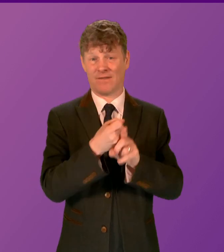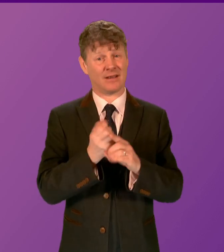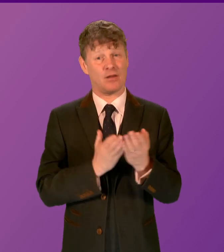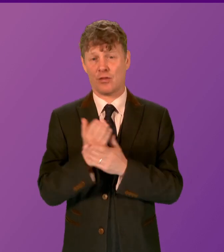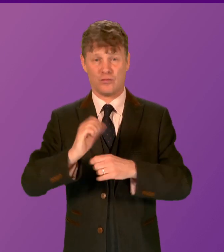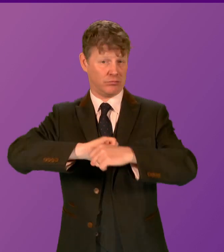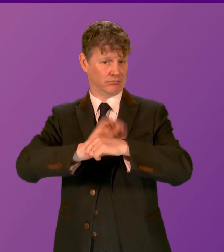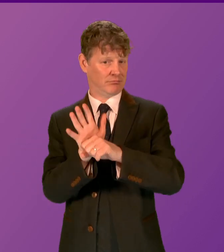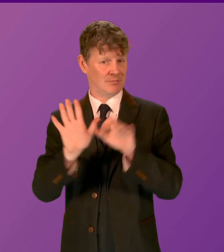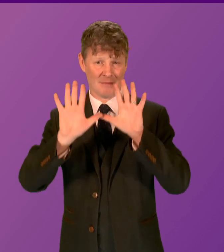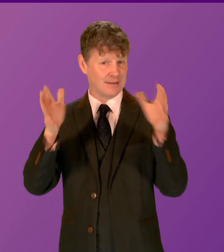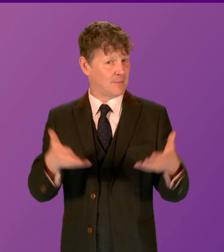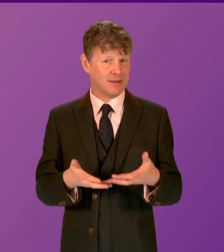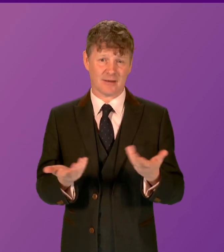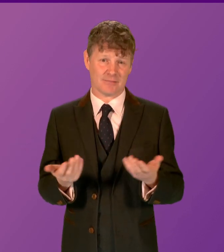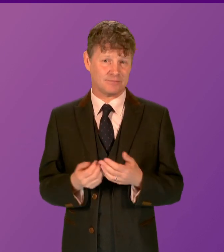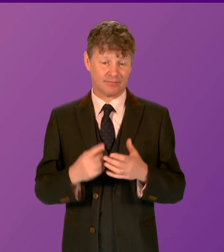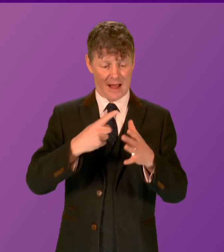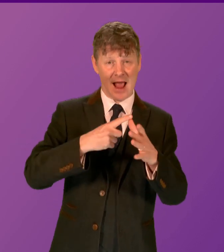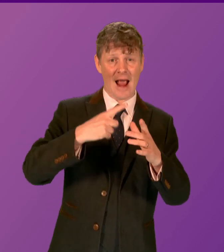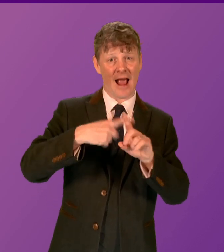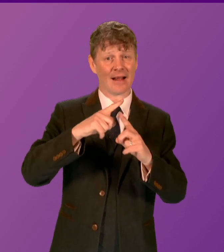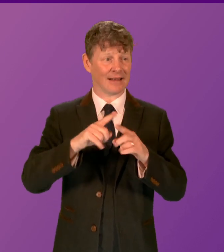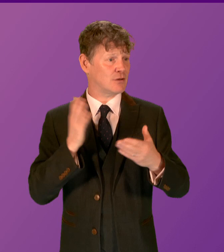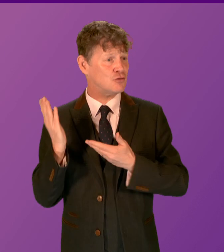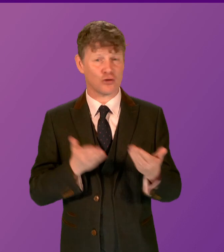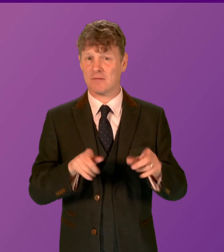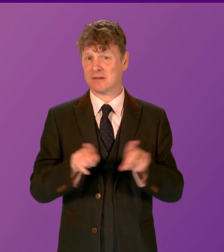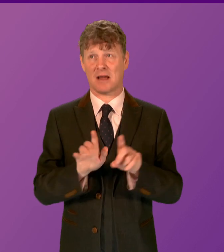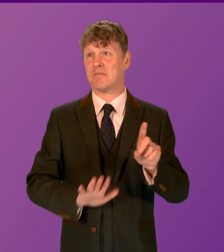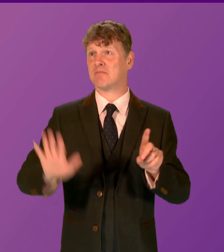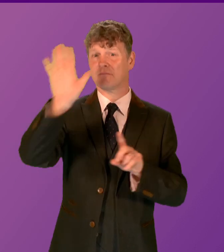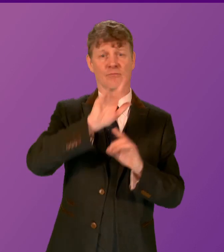That pressure is faced by A and E services across the UK.